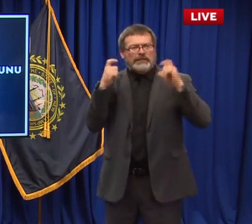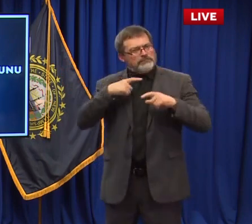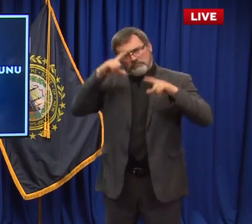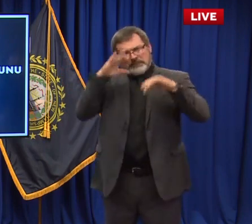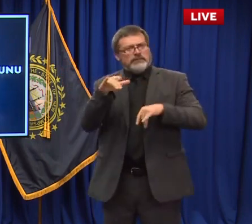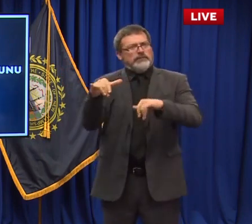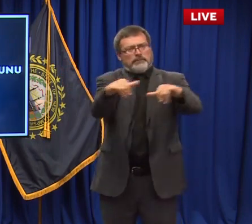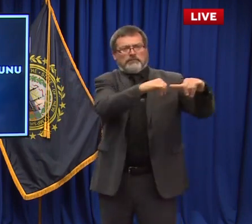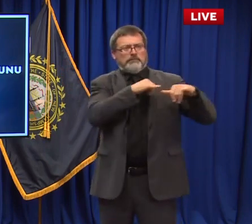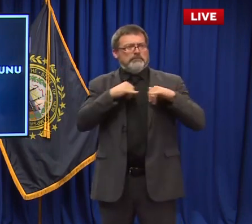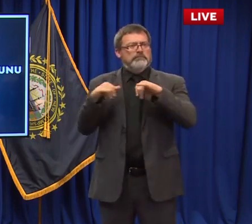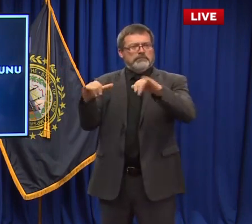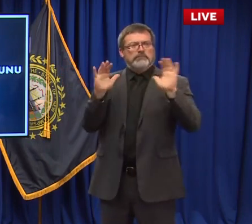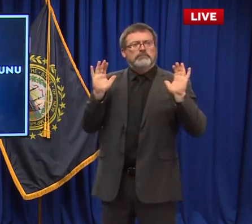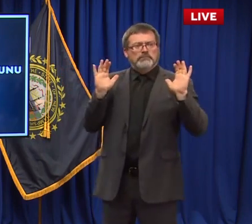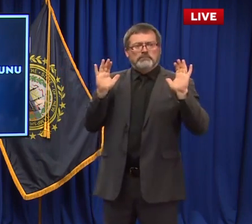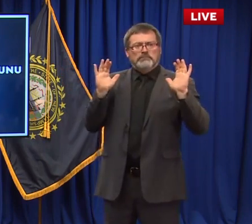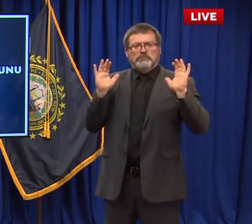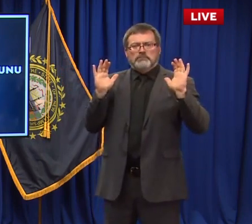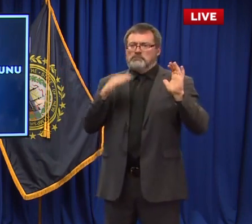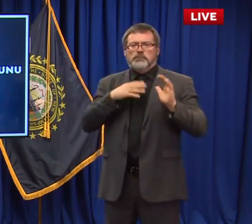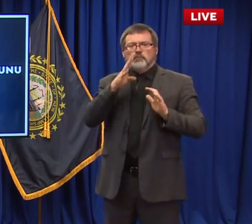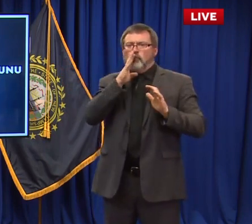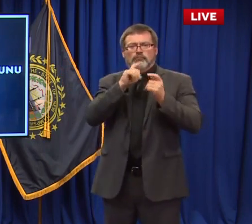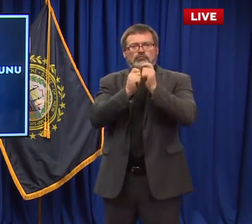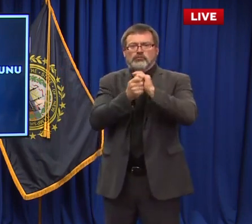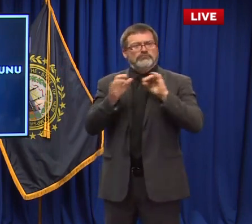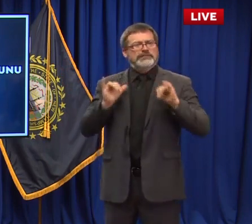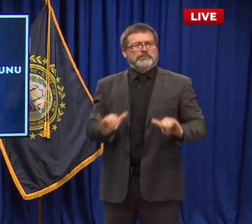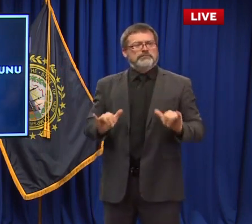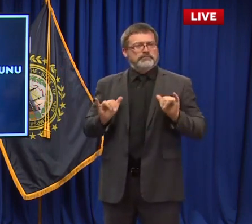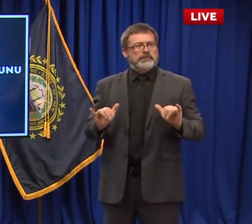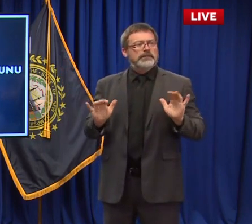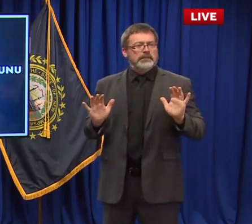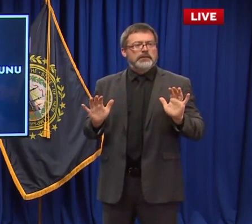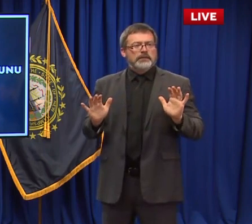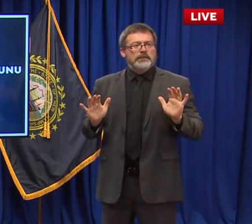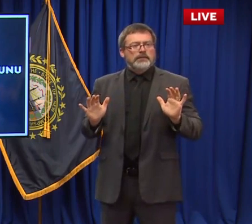THAT IS THE SAME MESSAGE WE’VE HAD SINCE THE BEGINNING OF THE PANDEMIC.